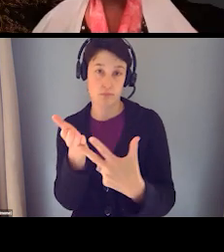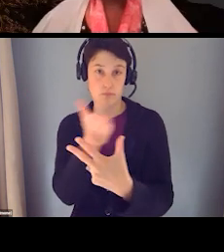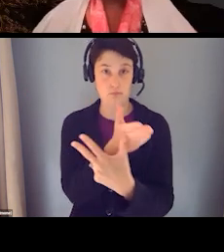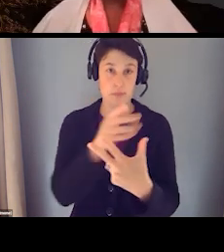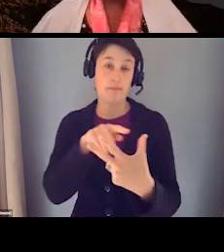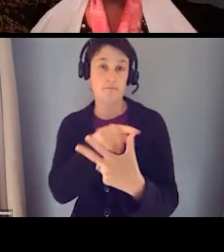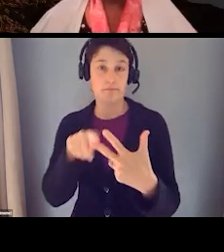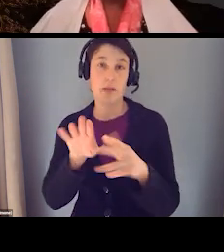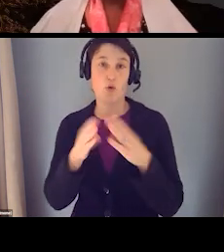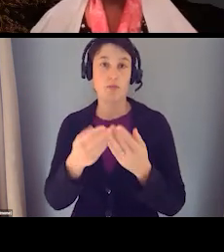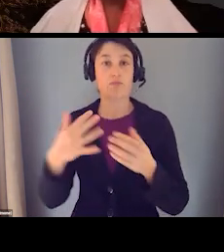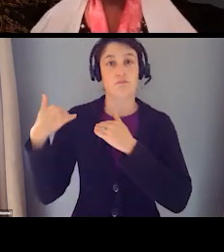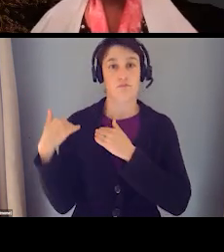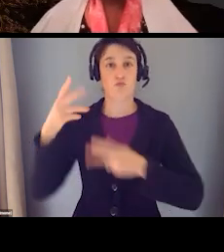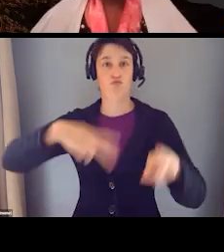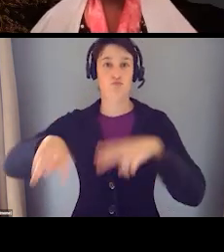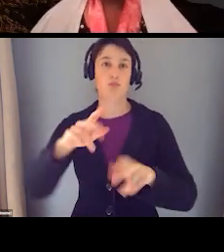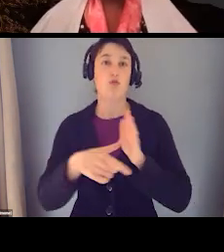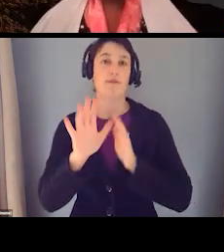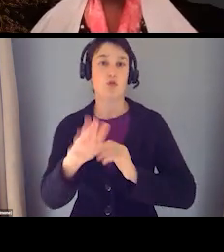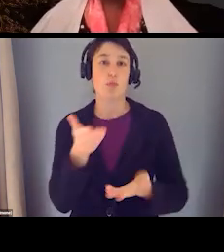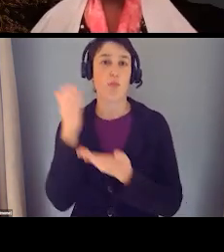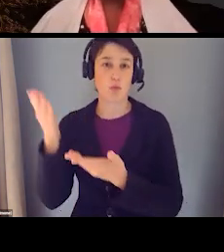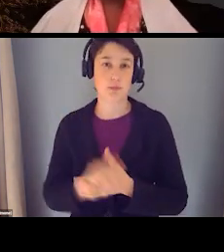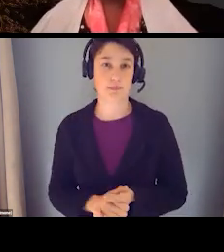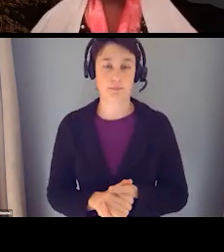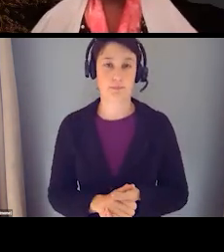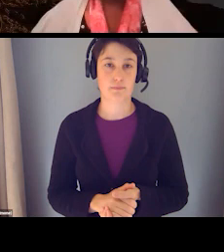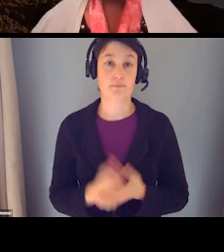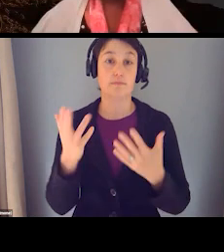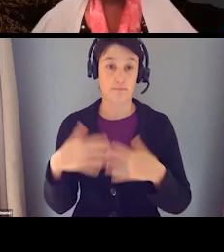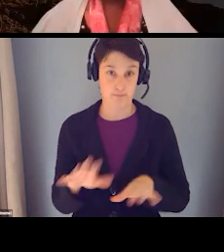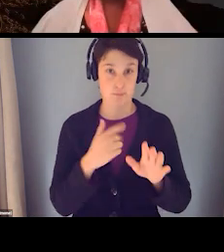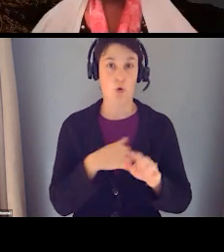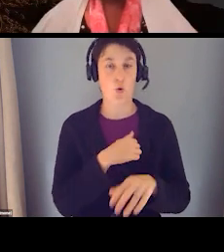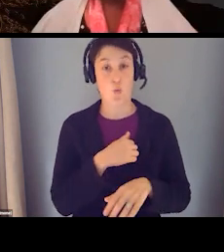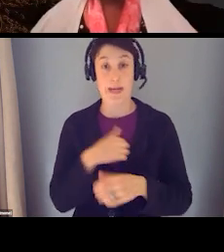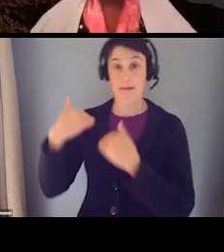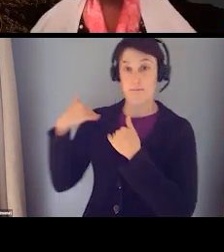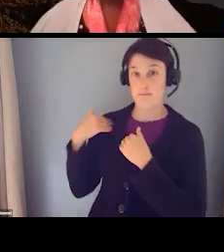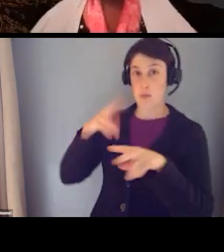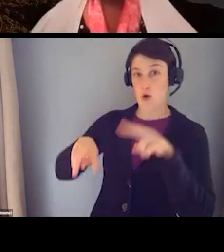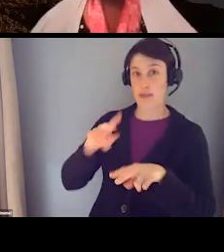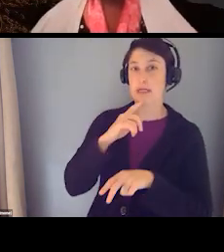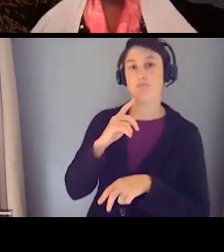After that, we look at it and we say, "We're going to award it, yes," and or either, "No."